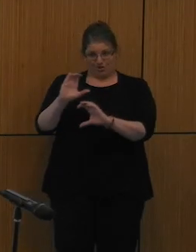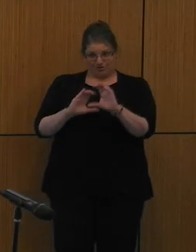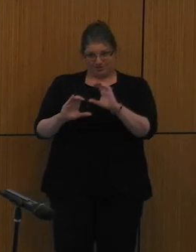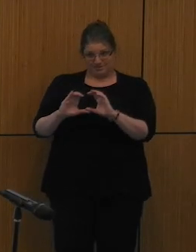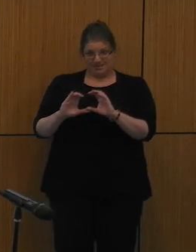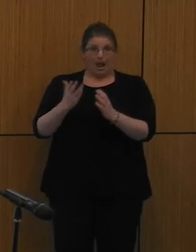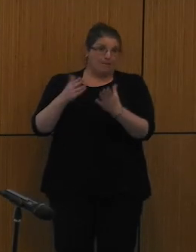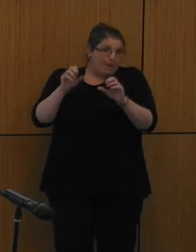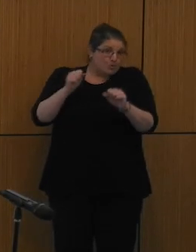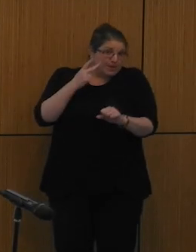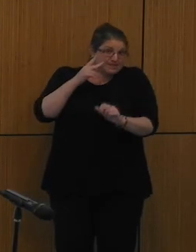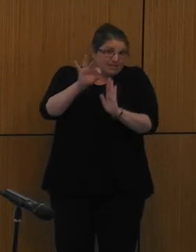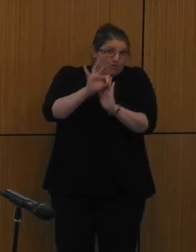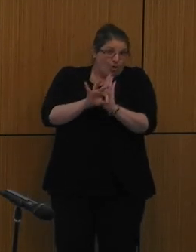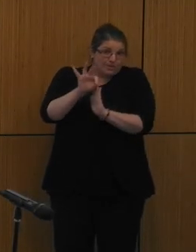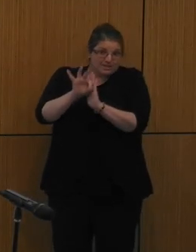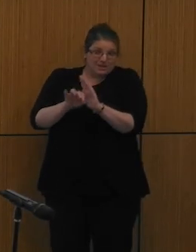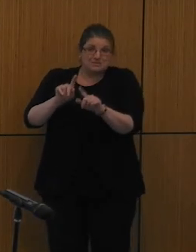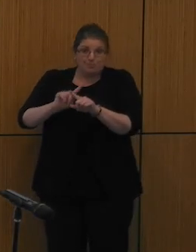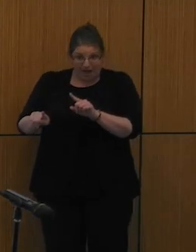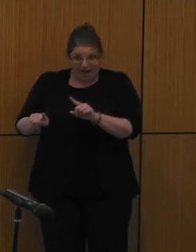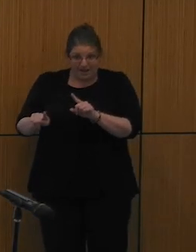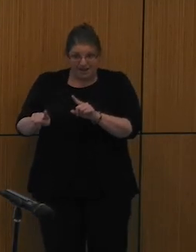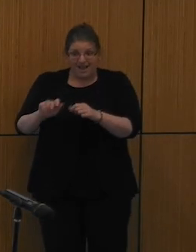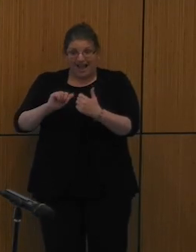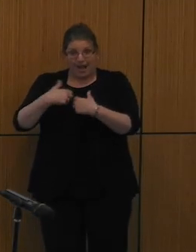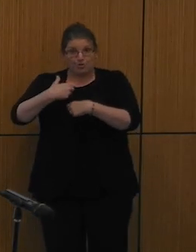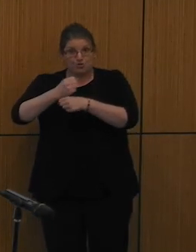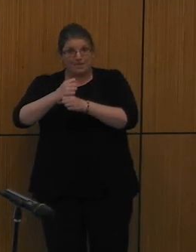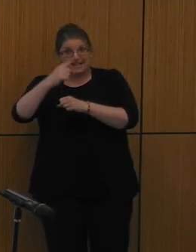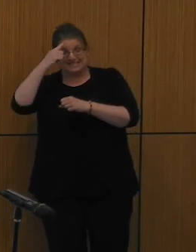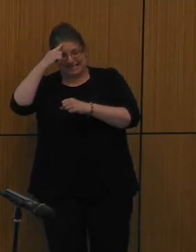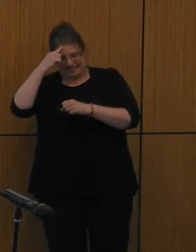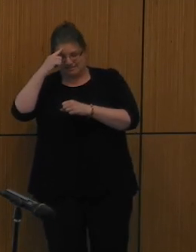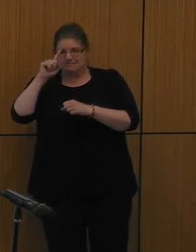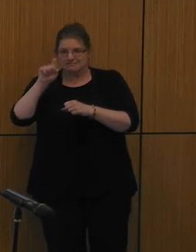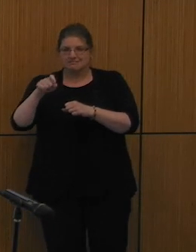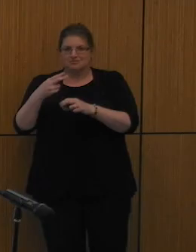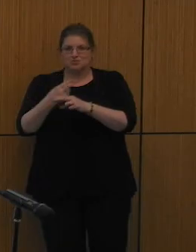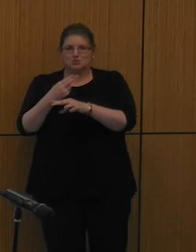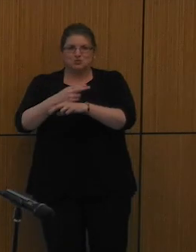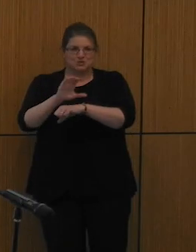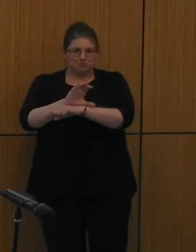actually making sense of that is, is actually a really computer problem. You get very large data by, gigabyte,